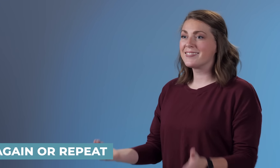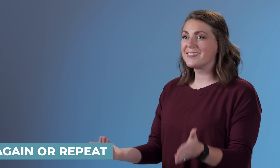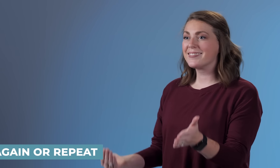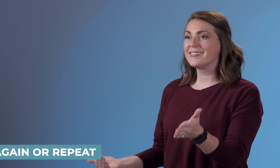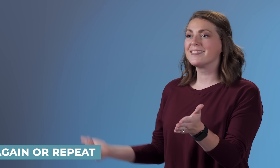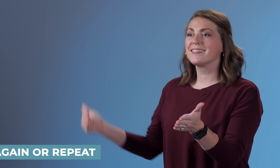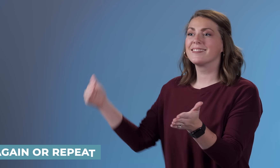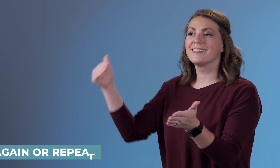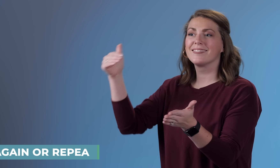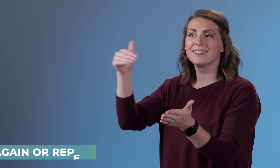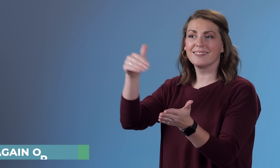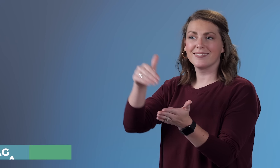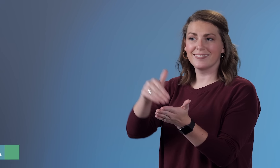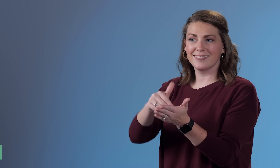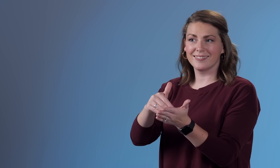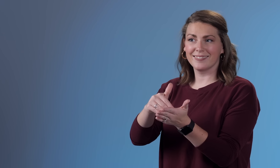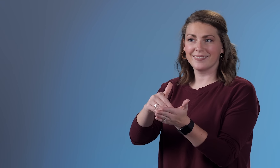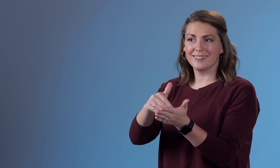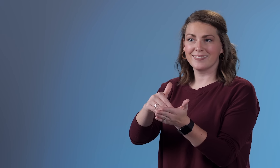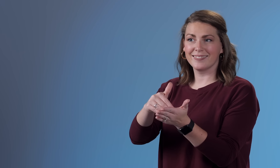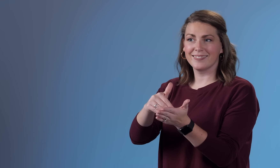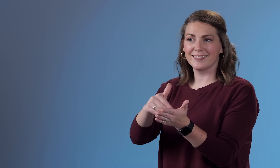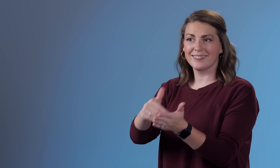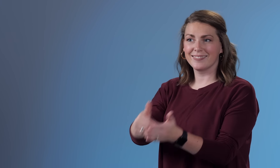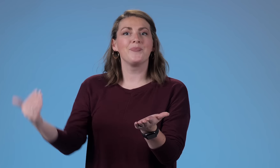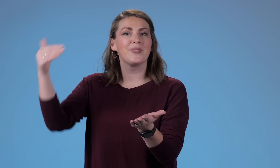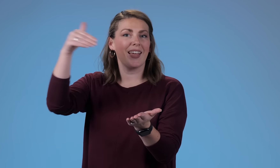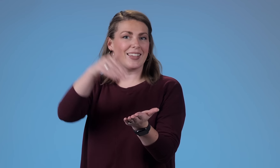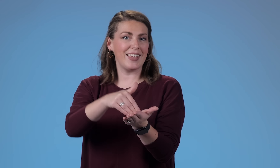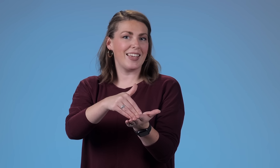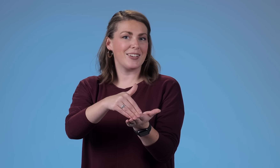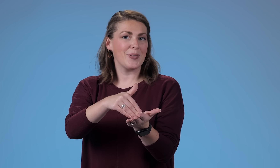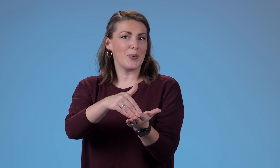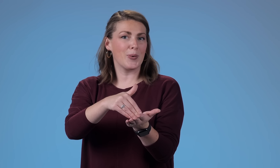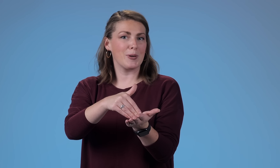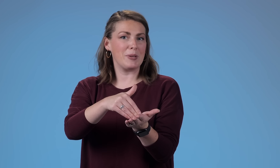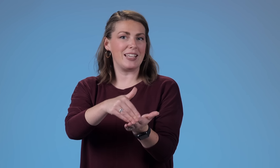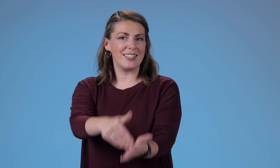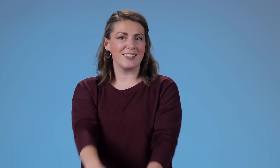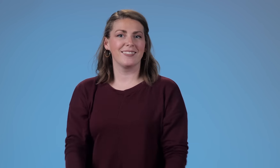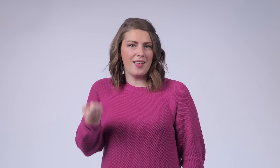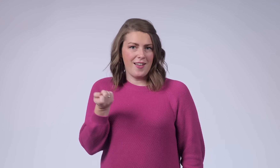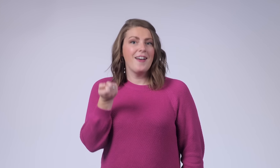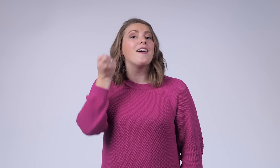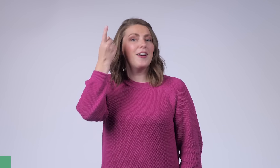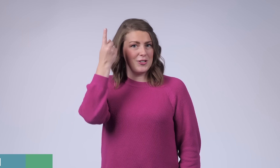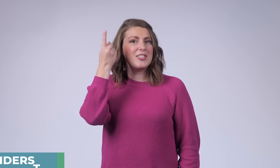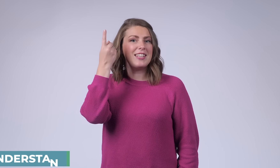Your dominant hand is coming into the middle of your hand again. Or repeat.